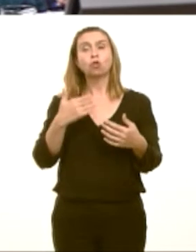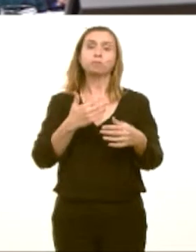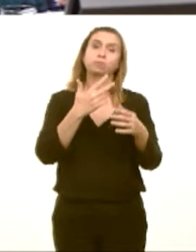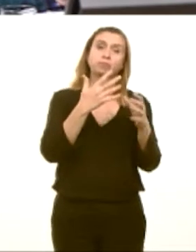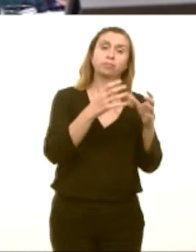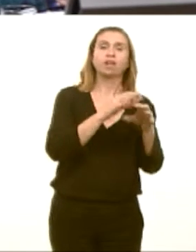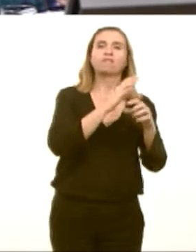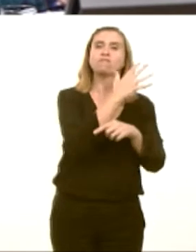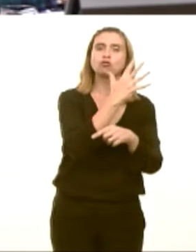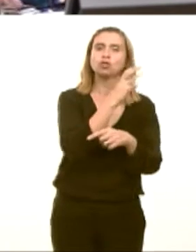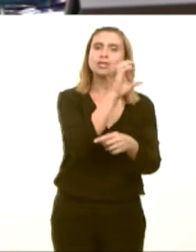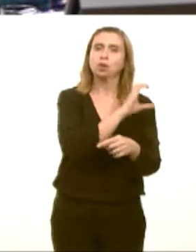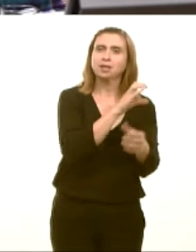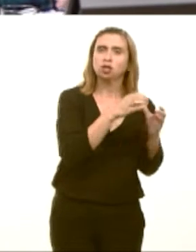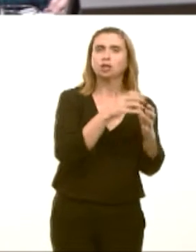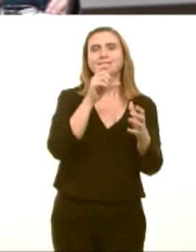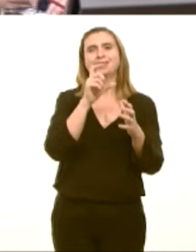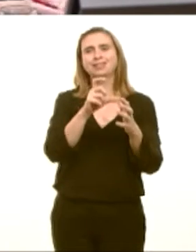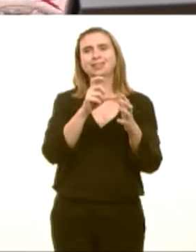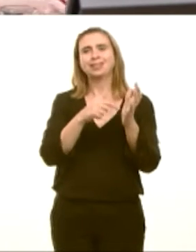Forestry Commission, the Countryside Council for Wales and, of course, the Environment